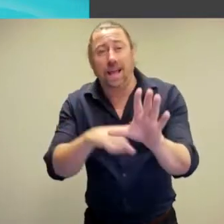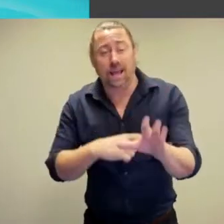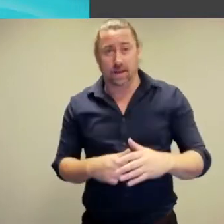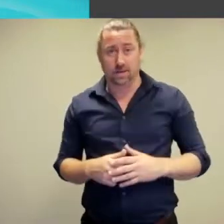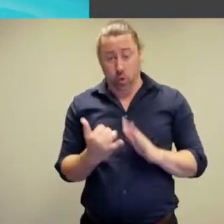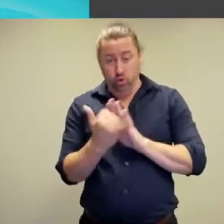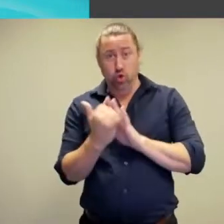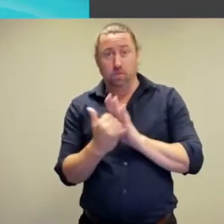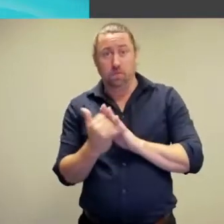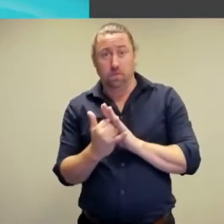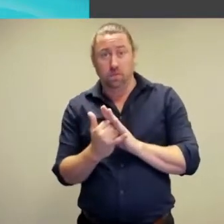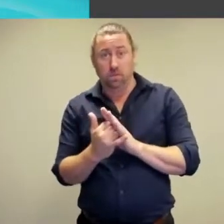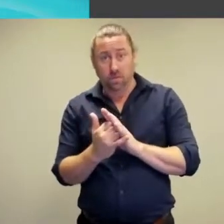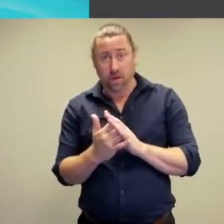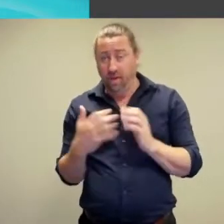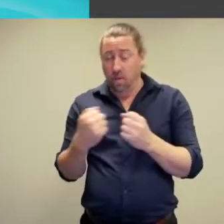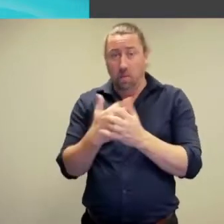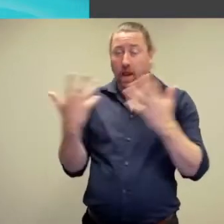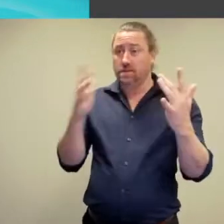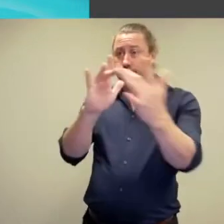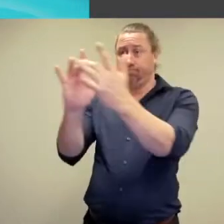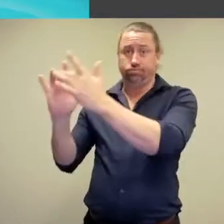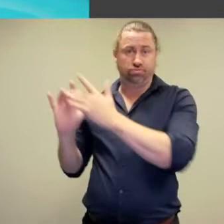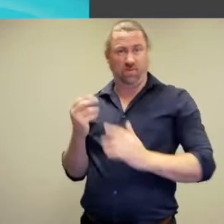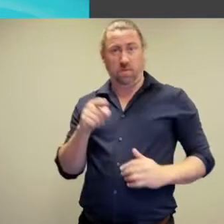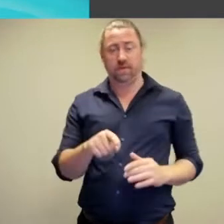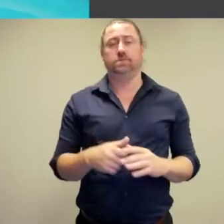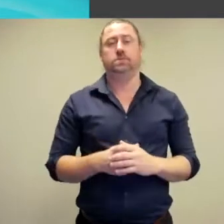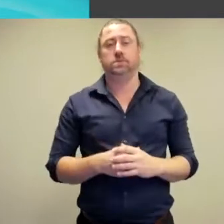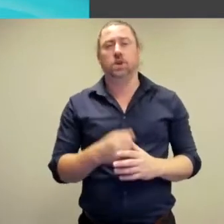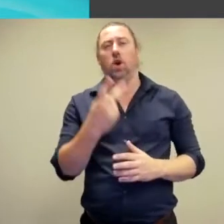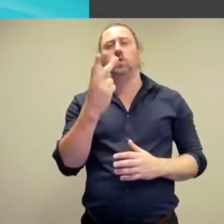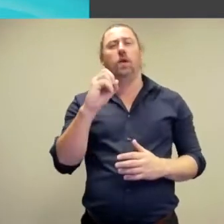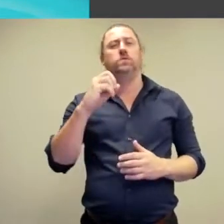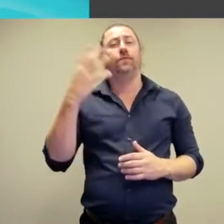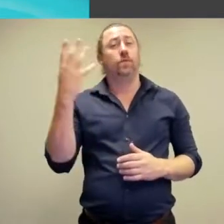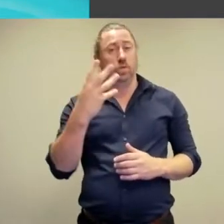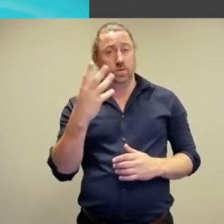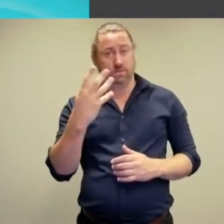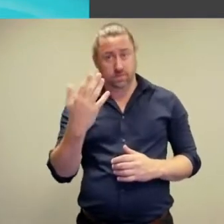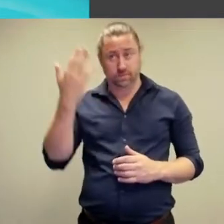Quite a big field!